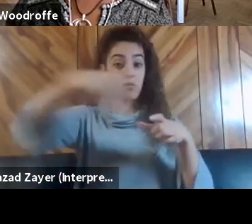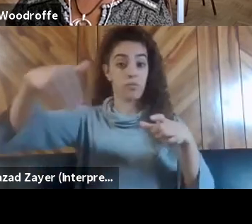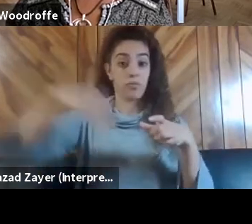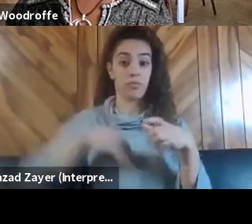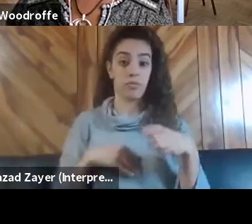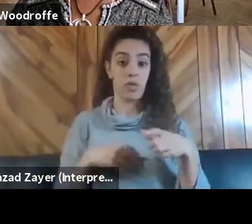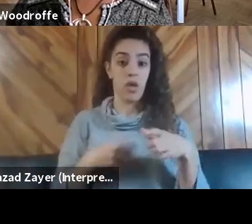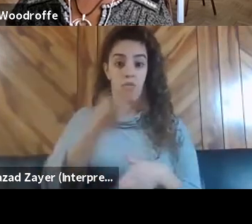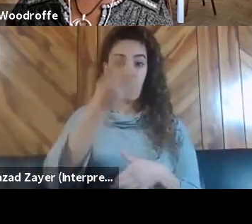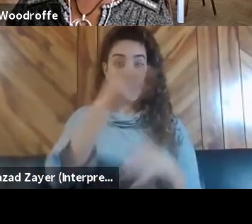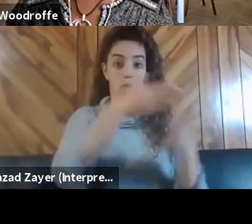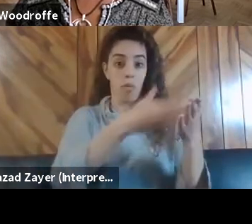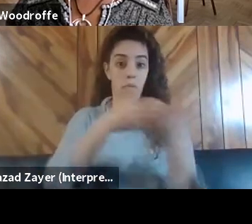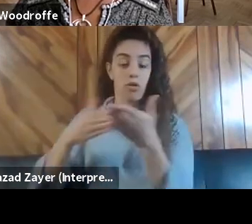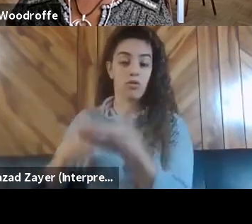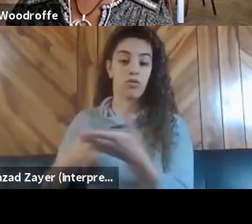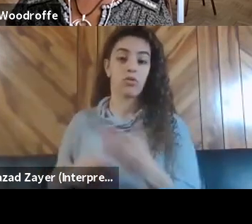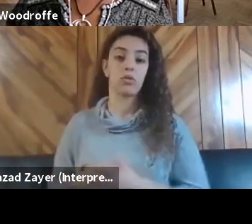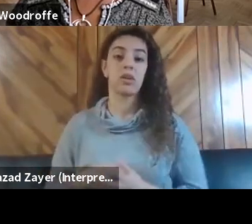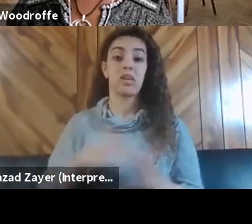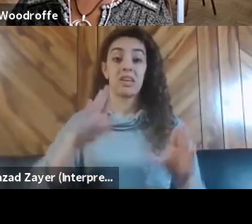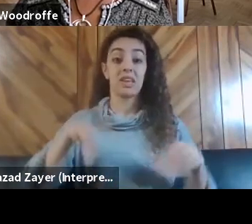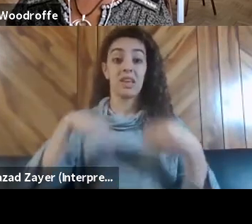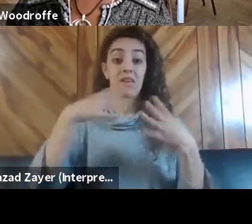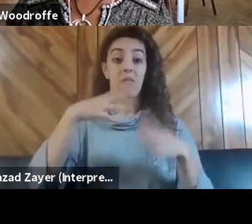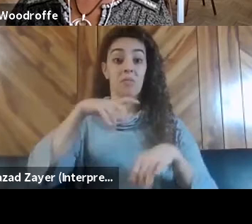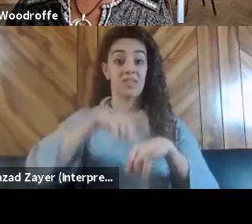okay, you have the first 10 minutes to eat, or 15